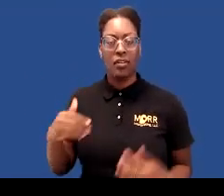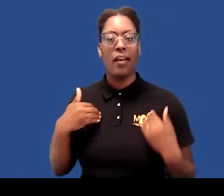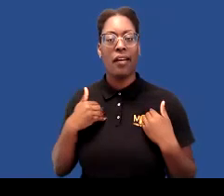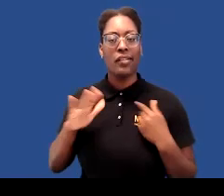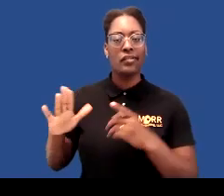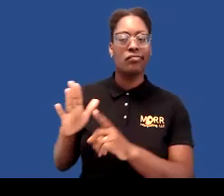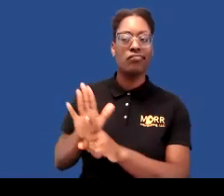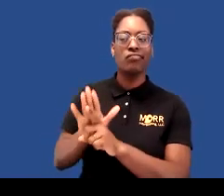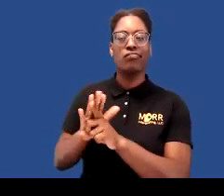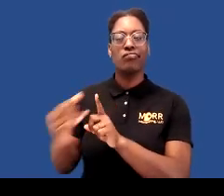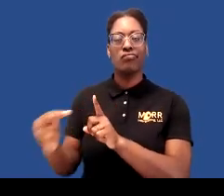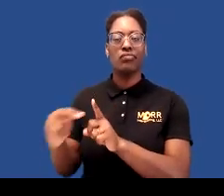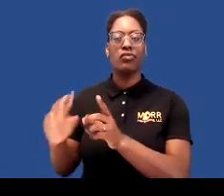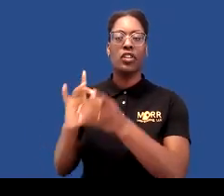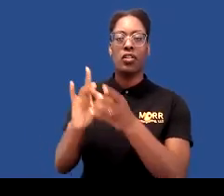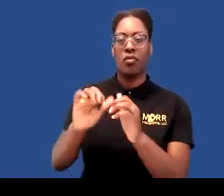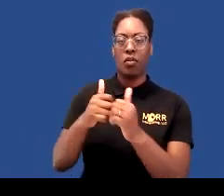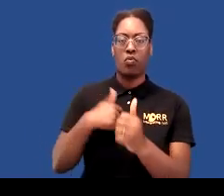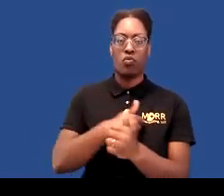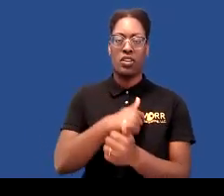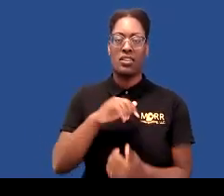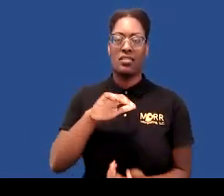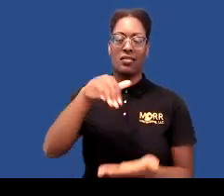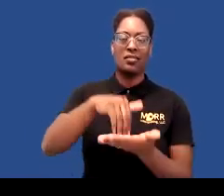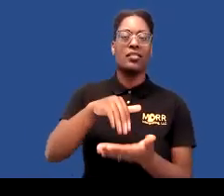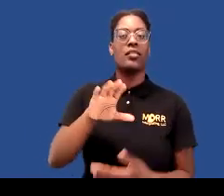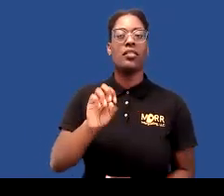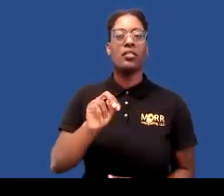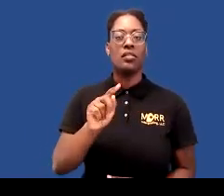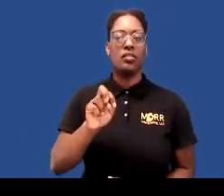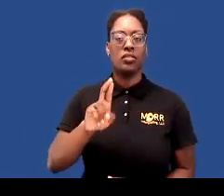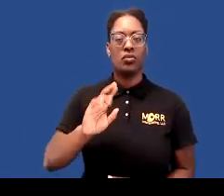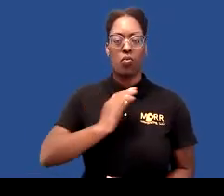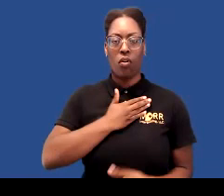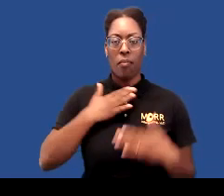center itself has to be unraveled or whatever it is that he posits.